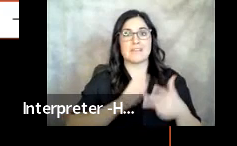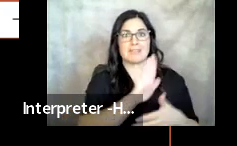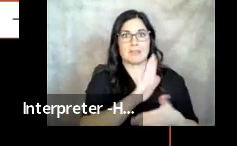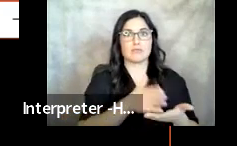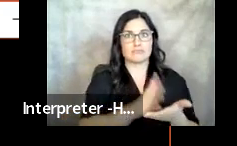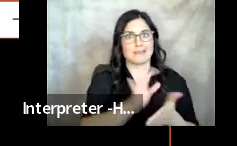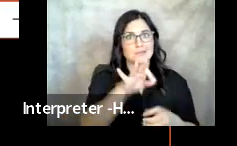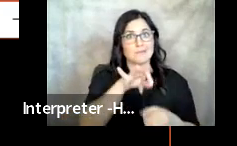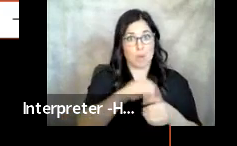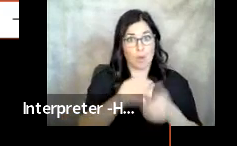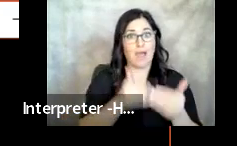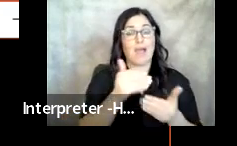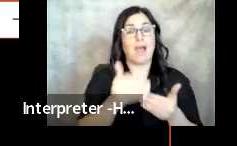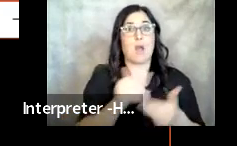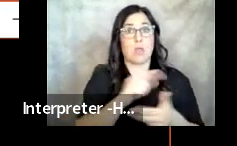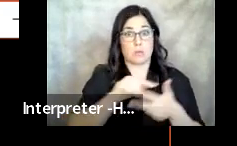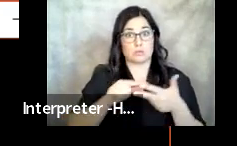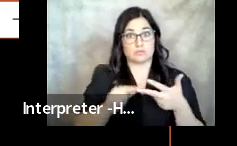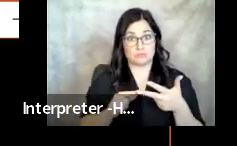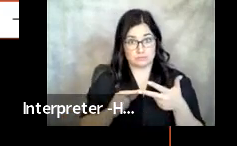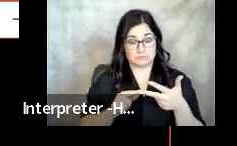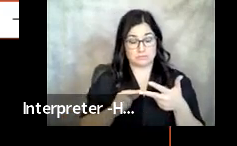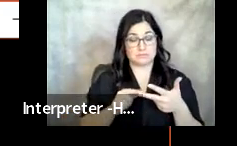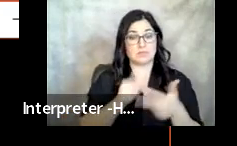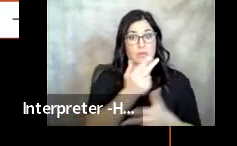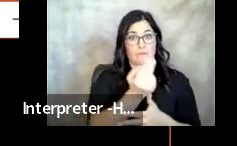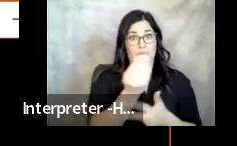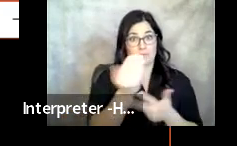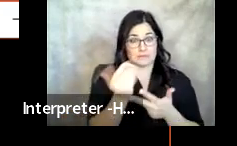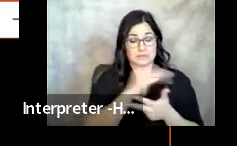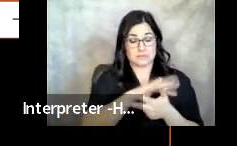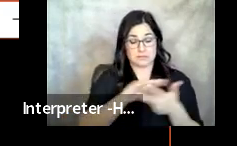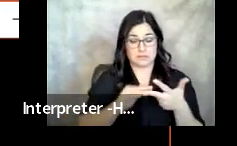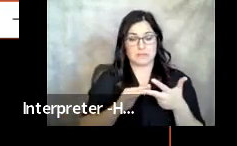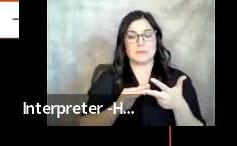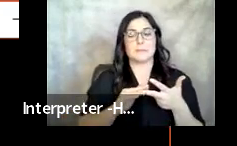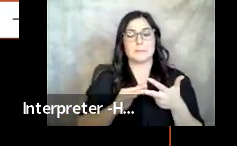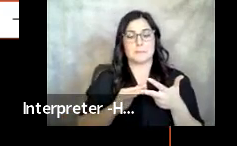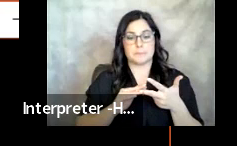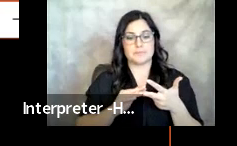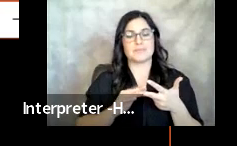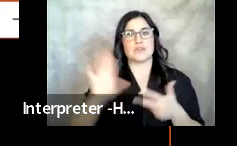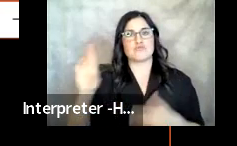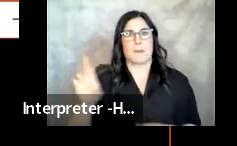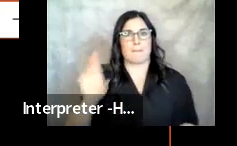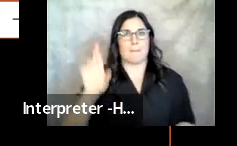All three of. Those things. Are. Republican things. They.